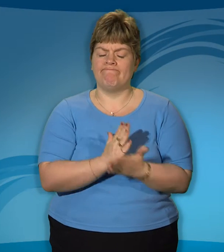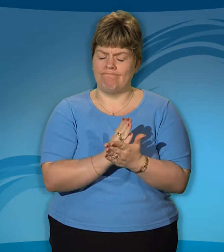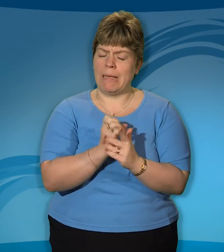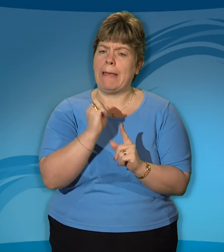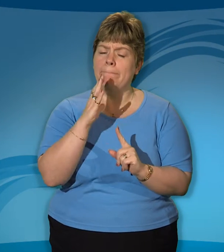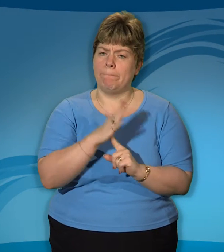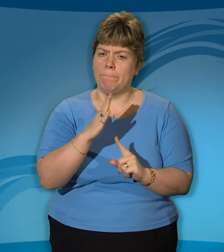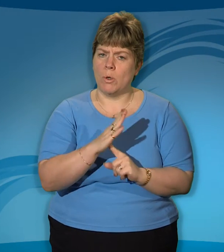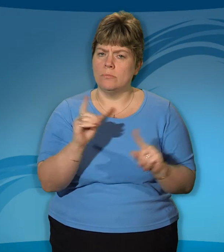Important